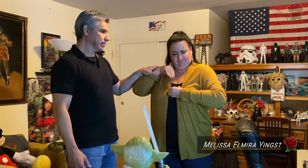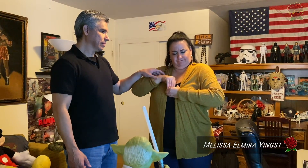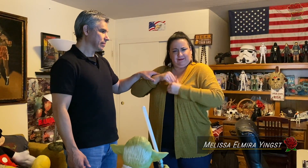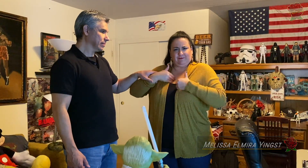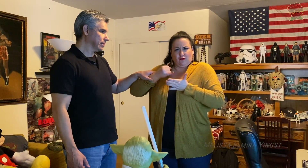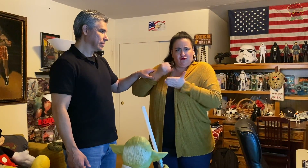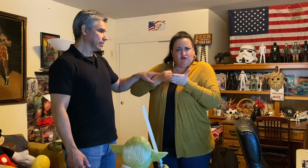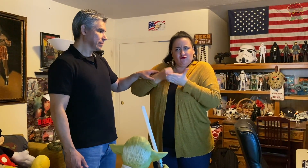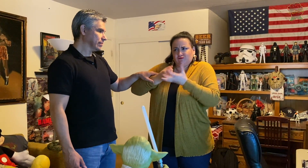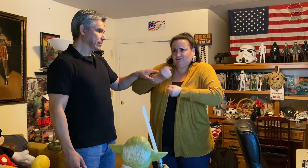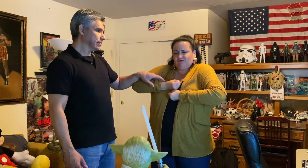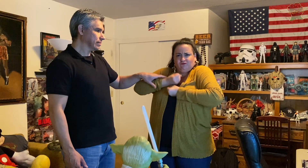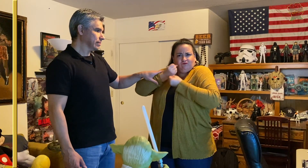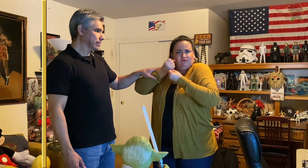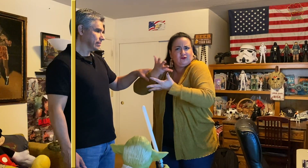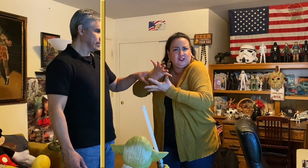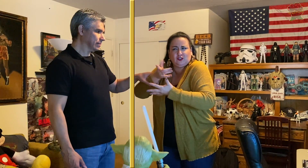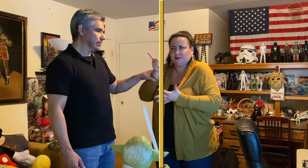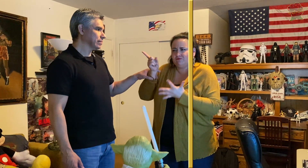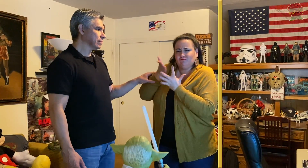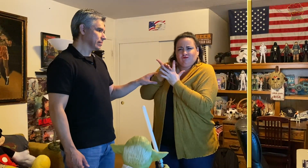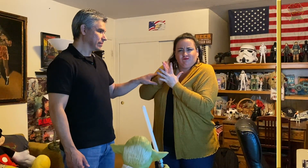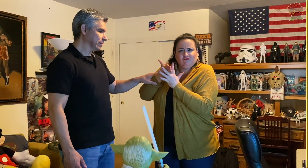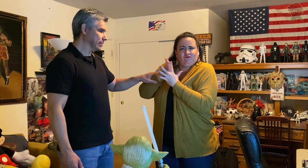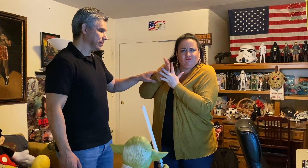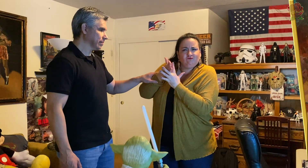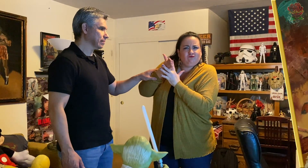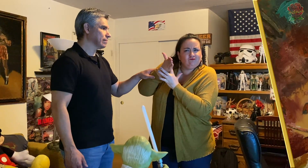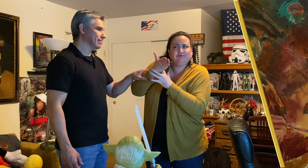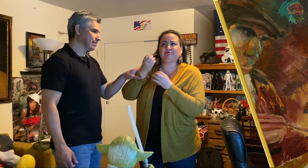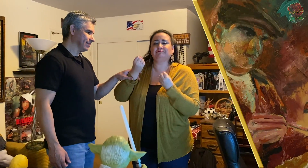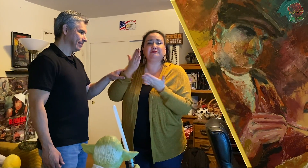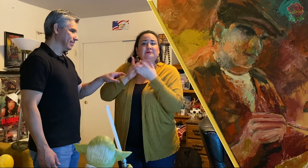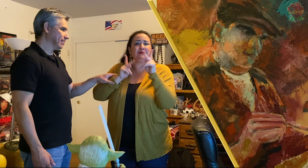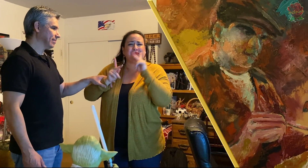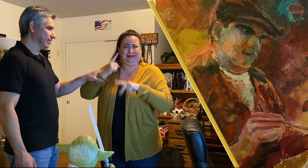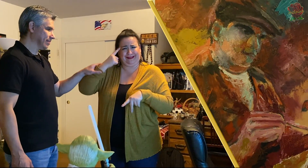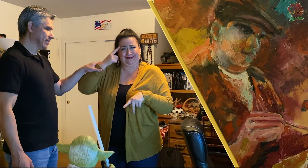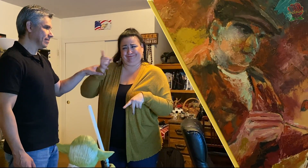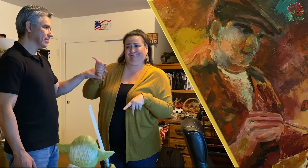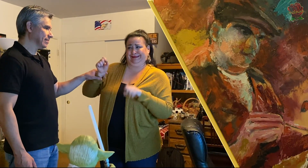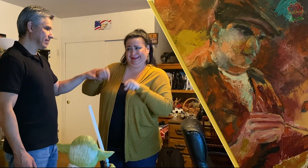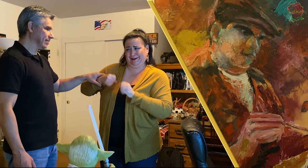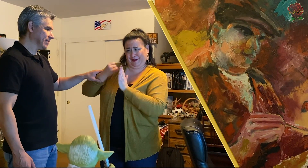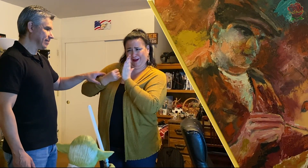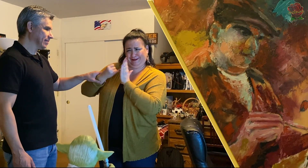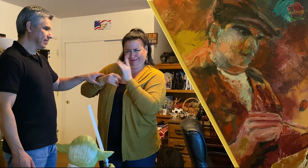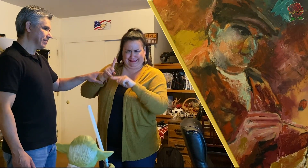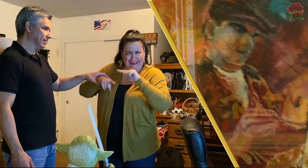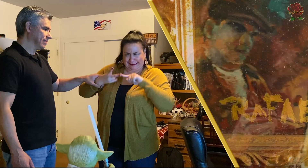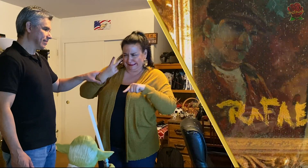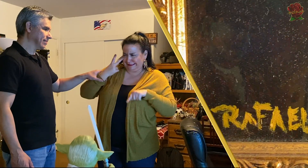but he still values his artistic expression. Some people doubt his ability to create art because of his